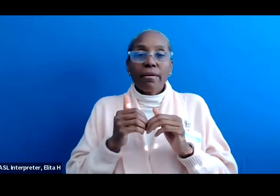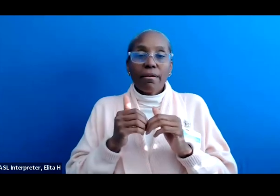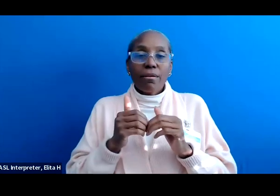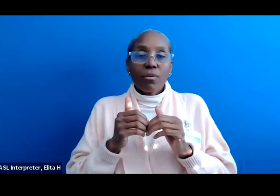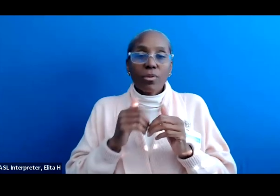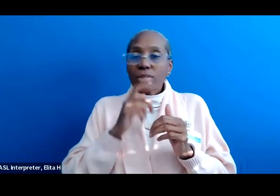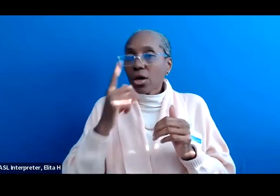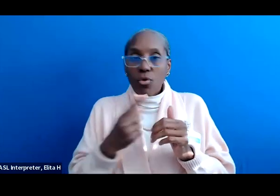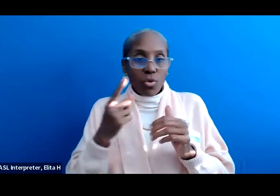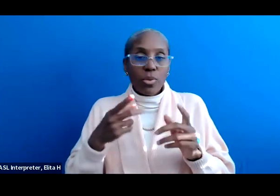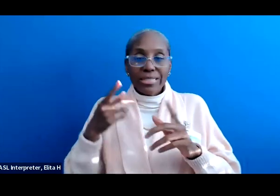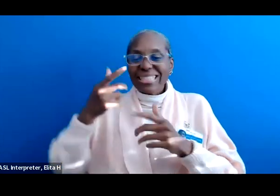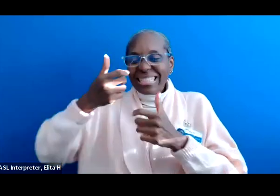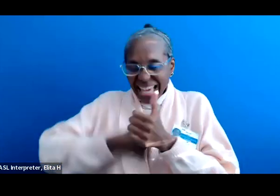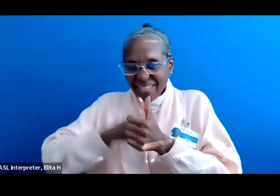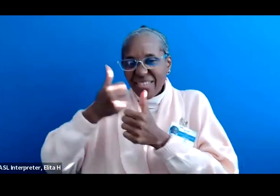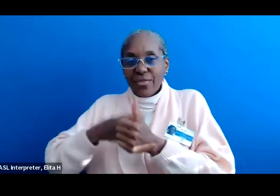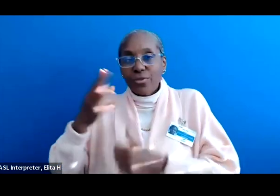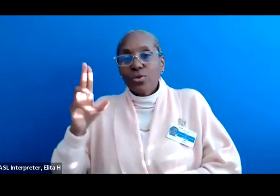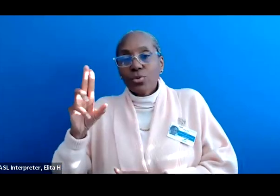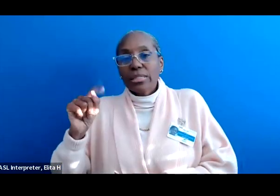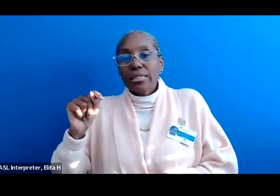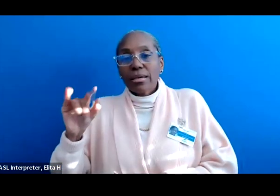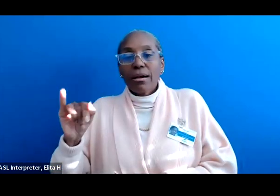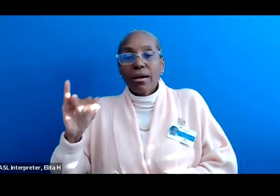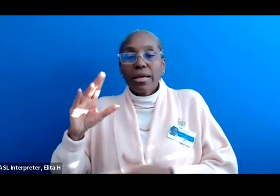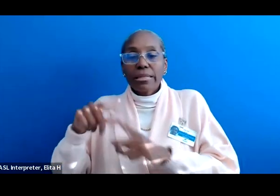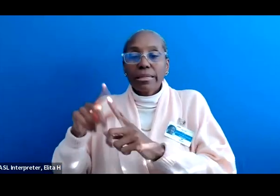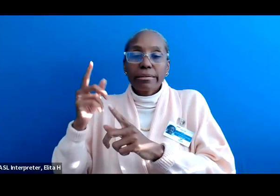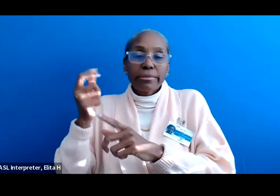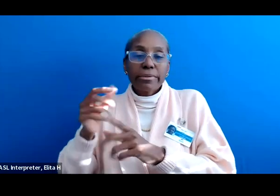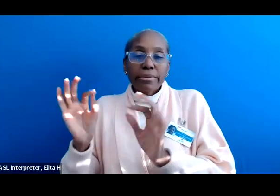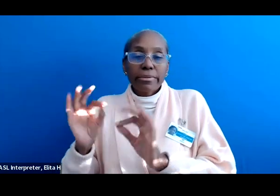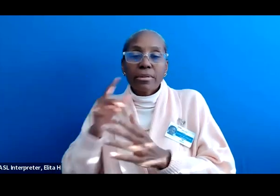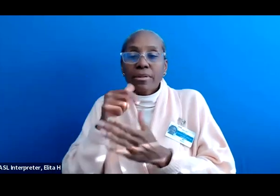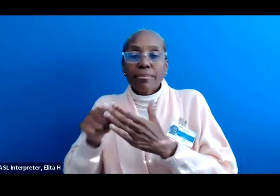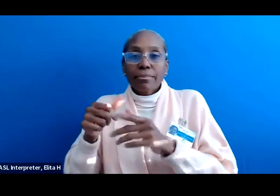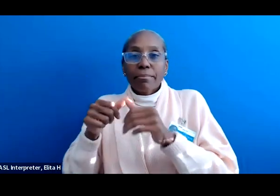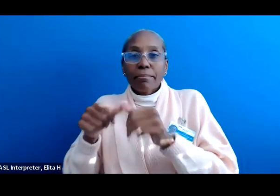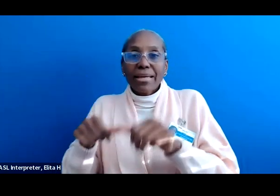always treating every single UTI that may be a little bacteria in the bladder is not abnormal.